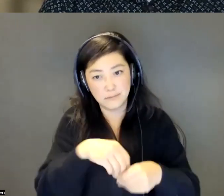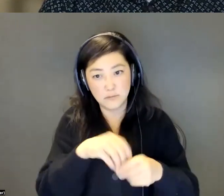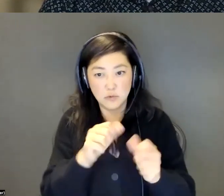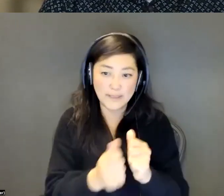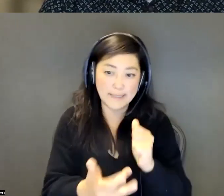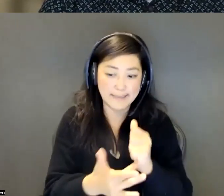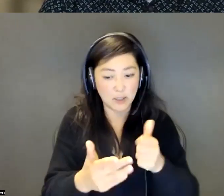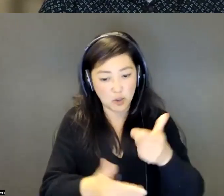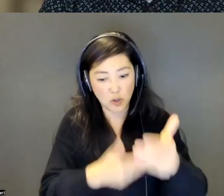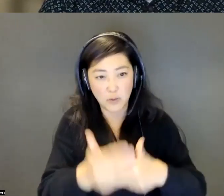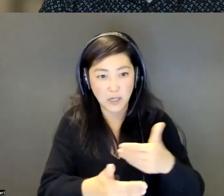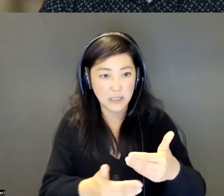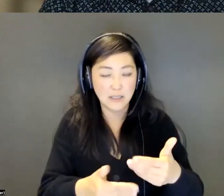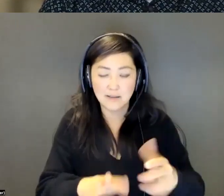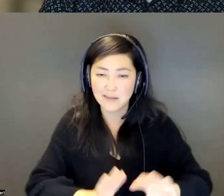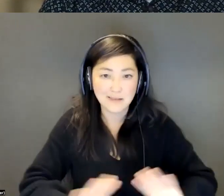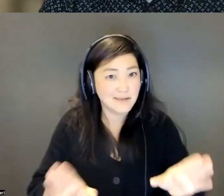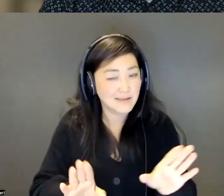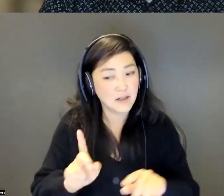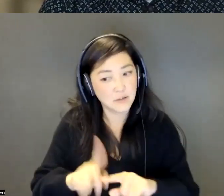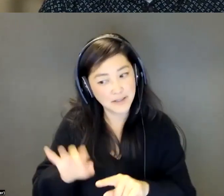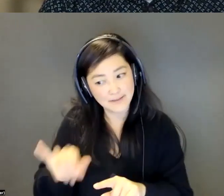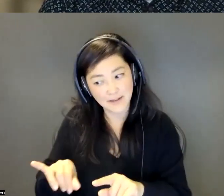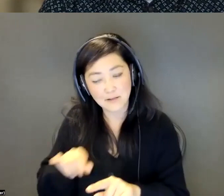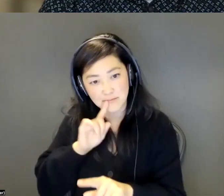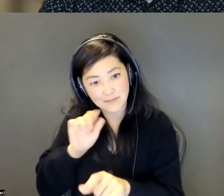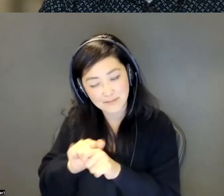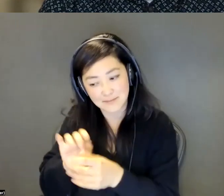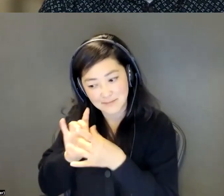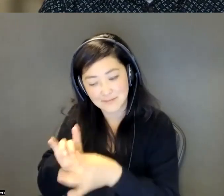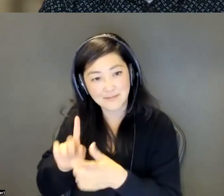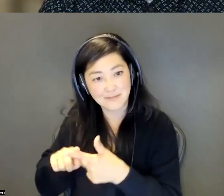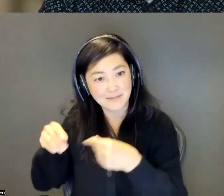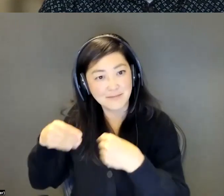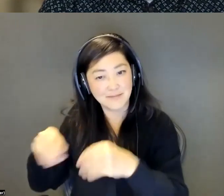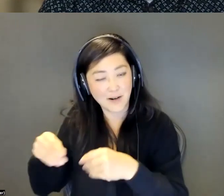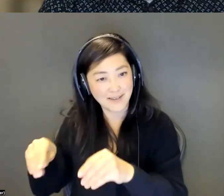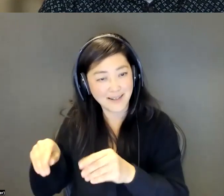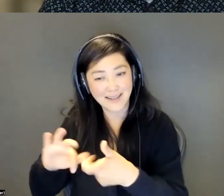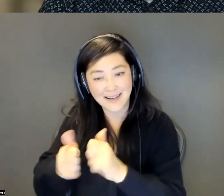exactly that, rather than being the marketing and surfacing of your title. So, absolutely.